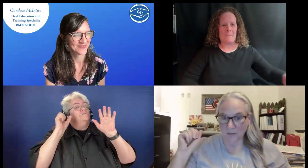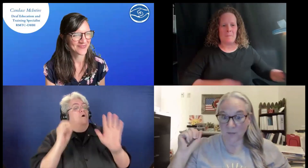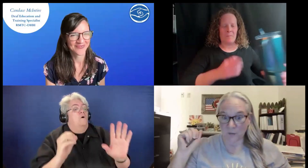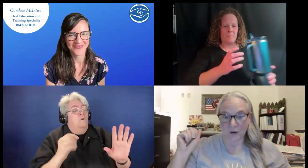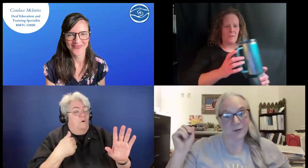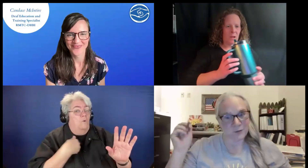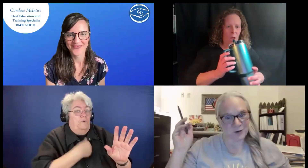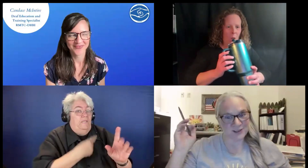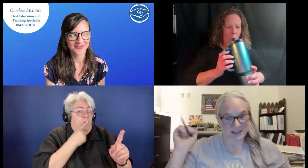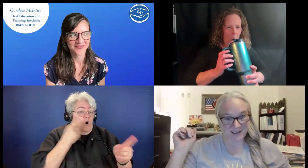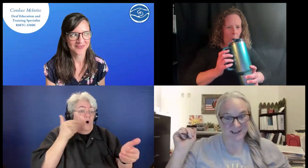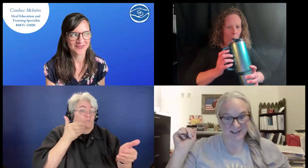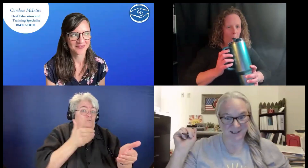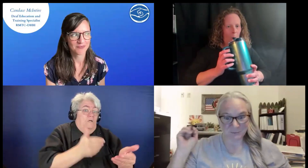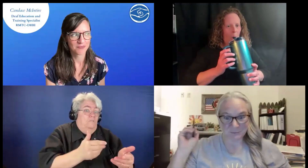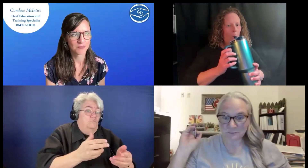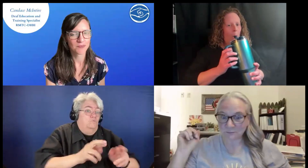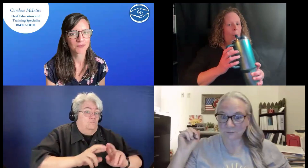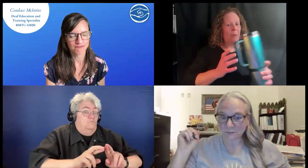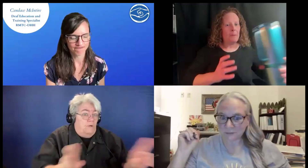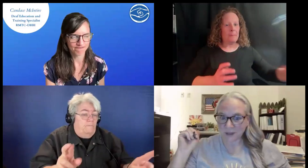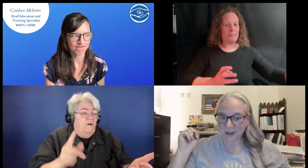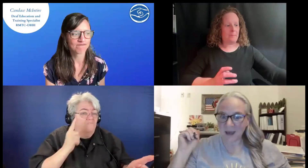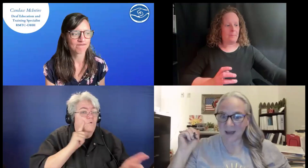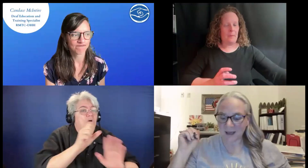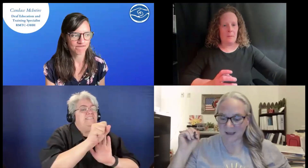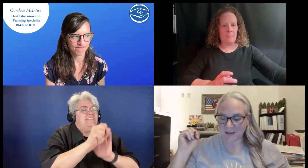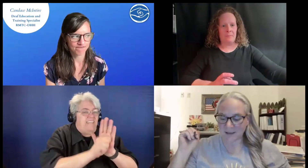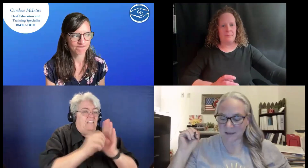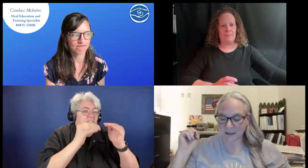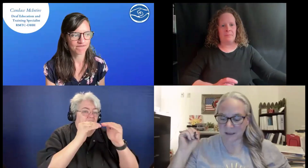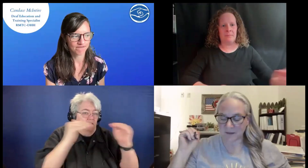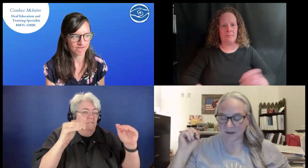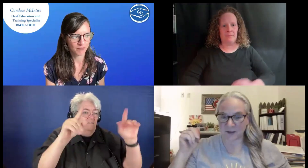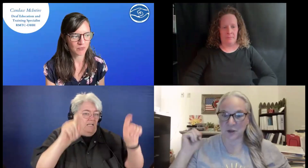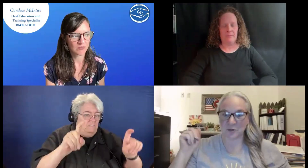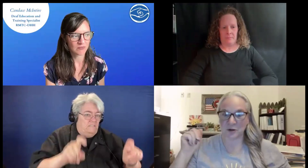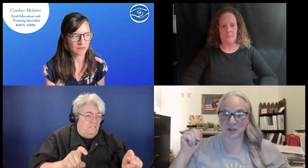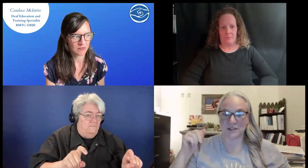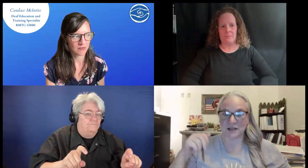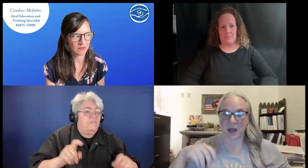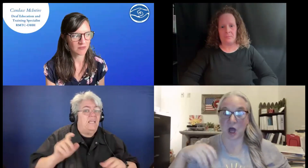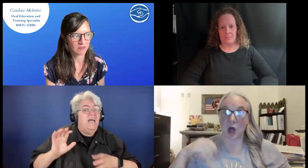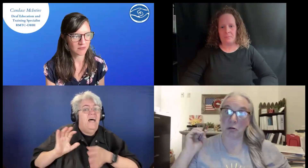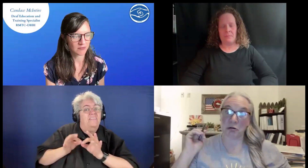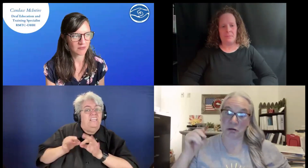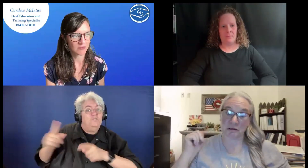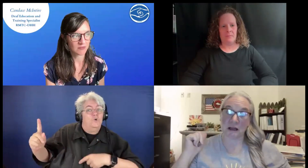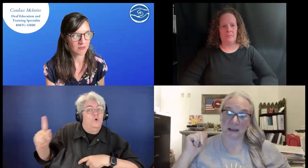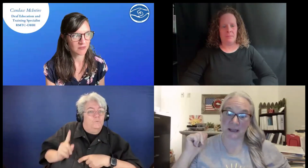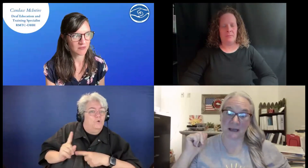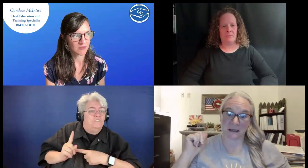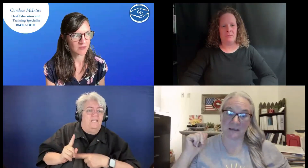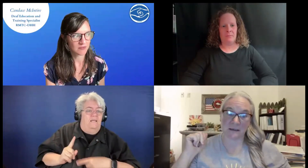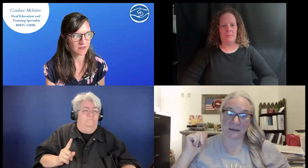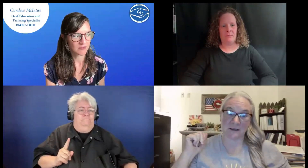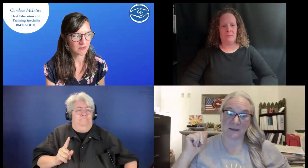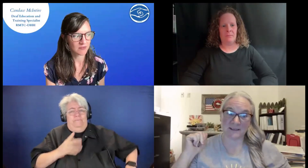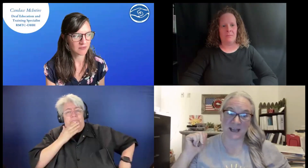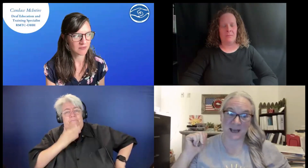prep for of course state testing. And the interpreter she said oh good luck getting the